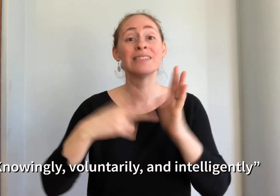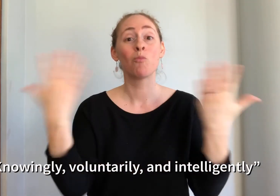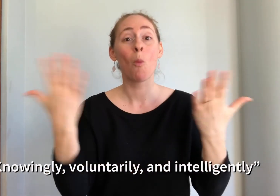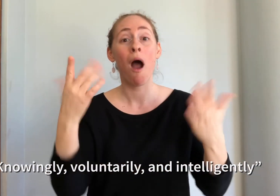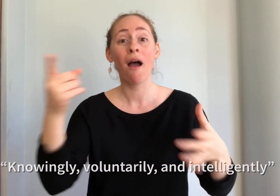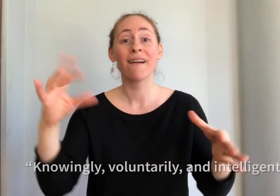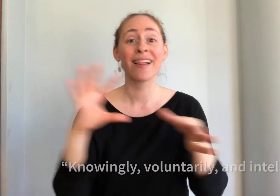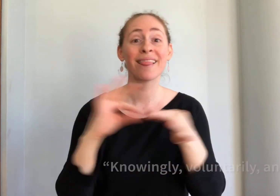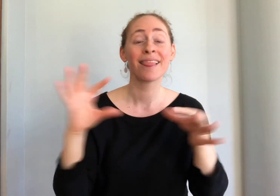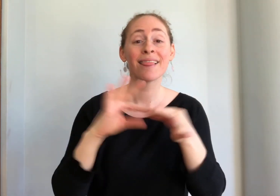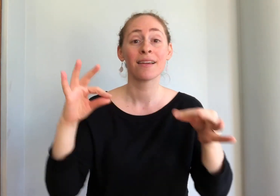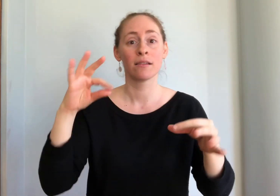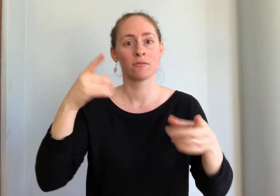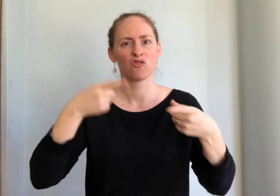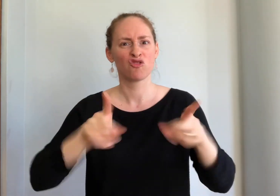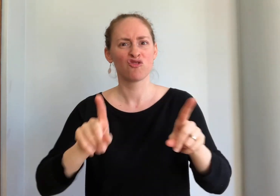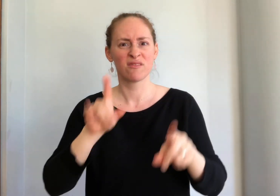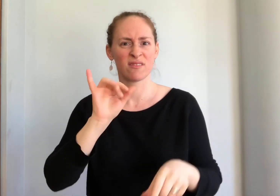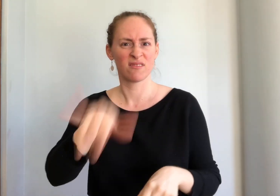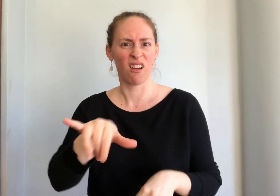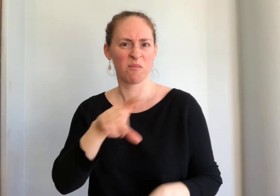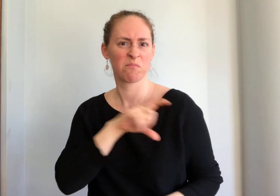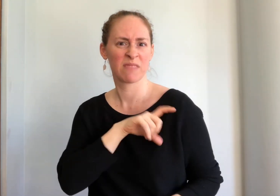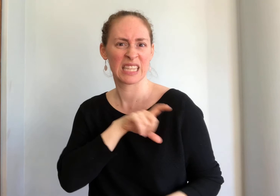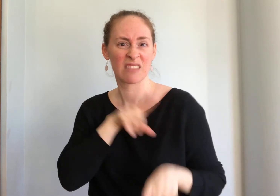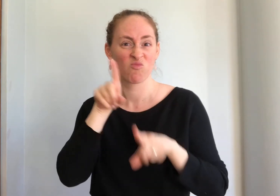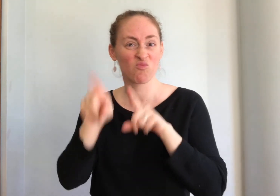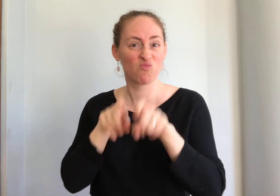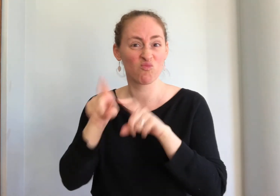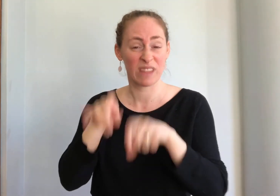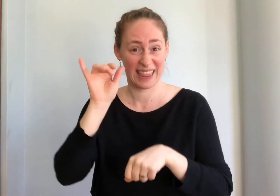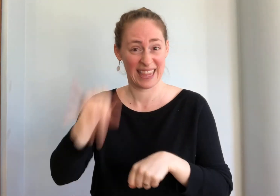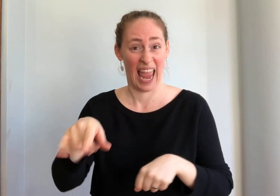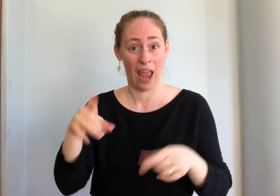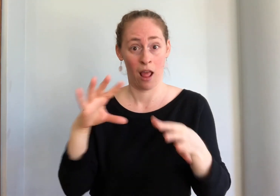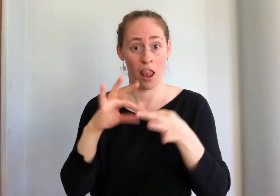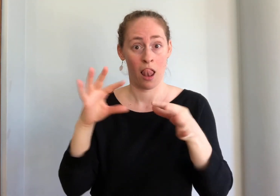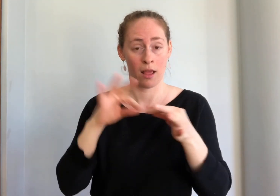and this means what the suspect shares during the police interrogation